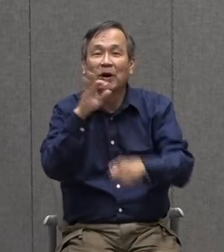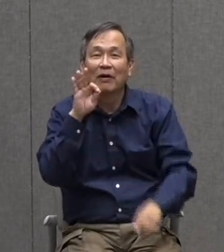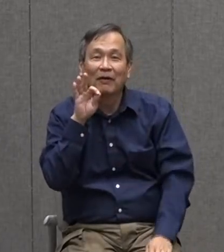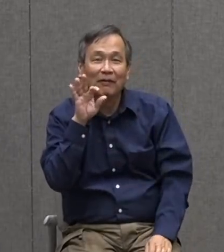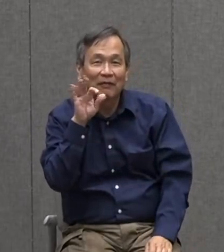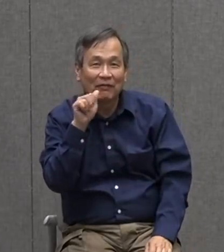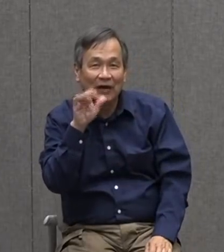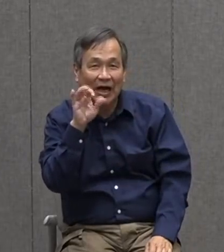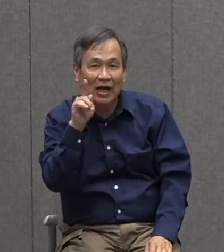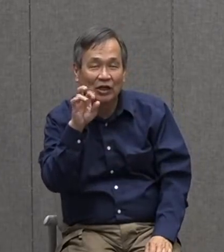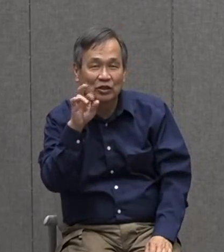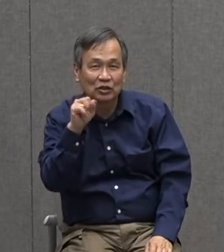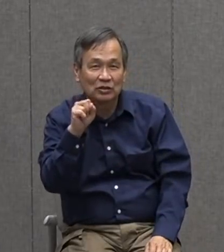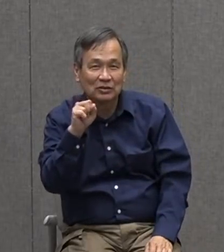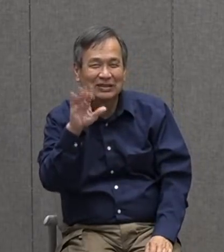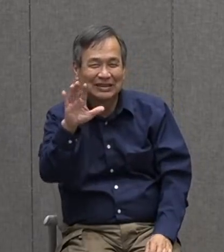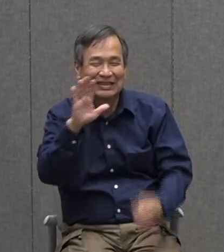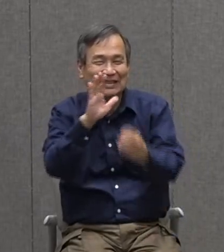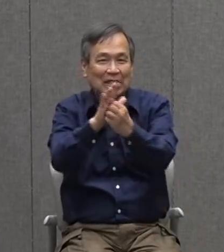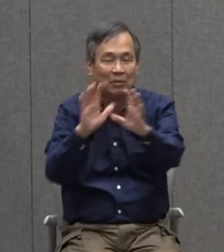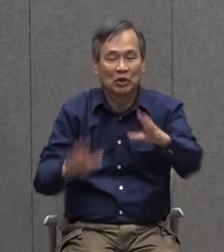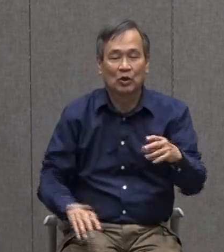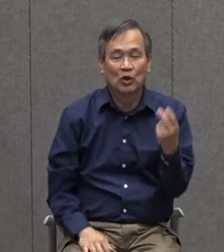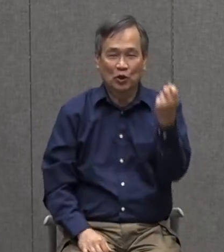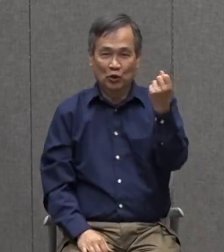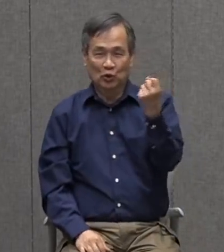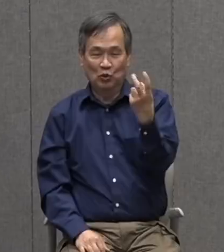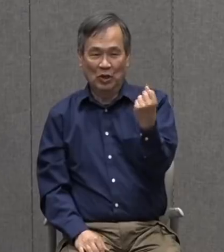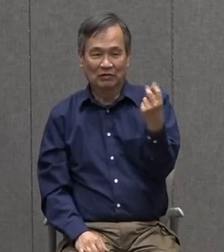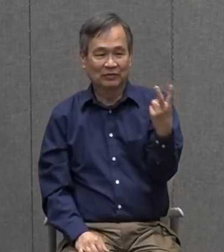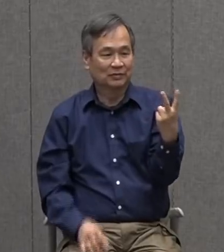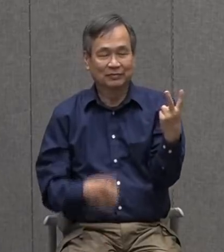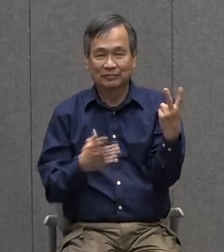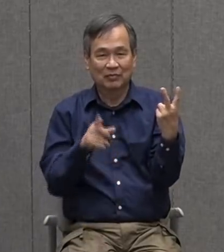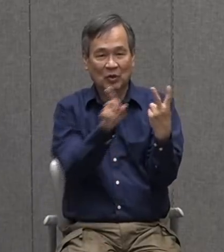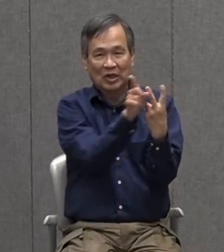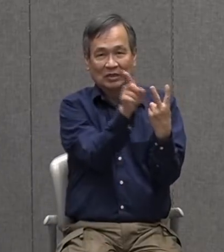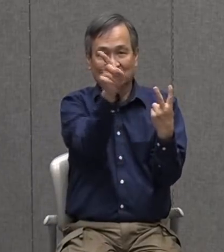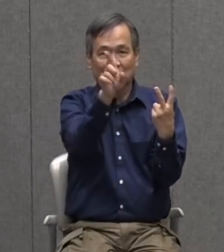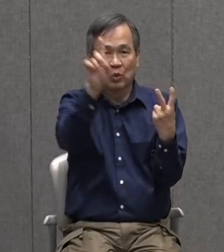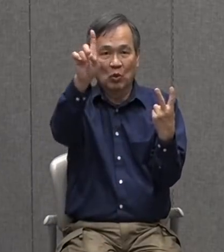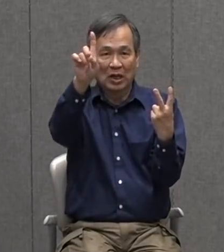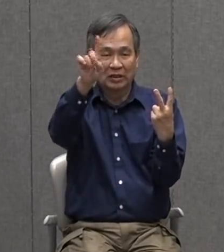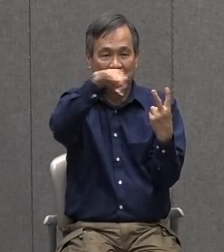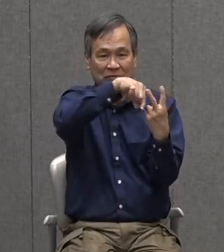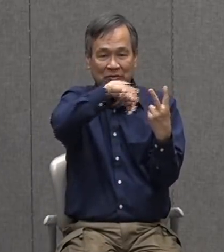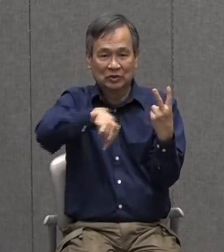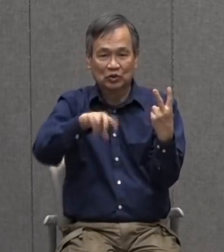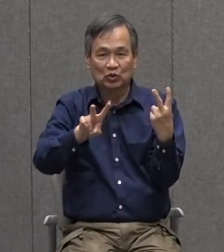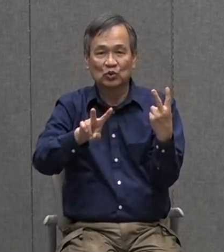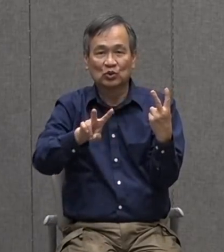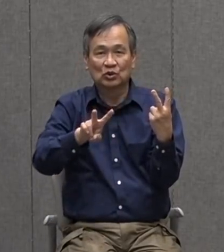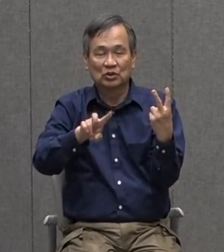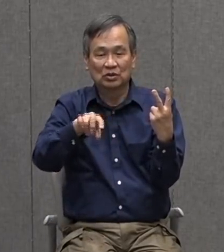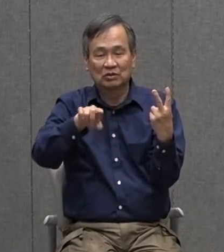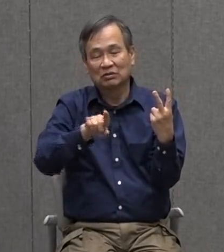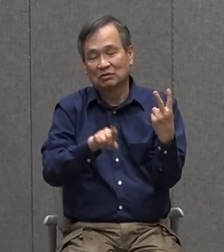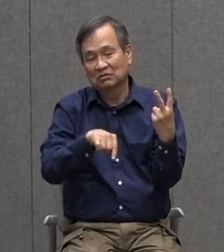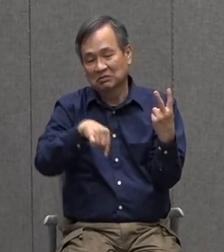So for example, for 12, the factors are one, two, three, four, and six, and 12.